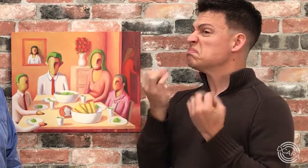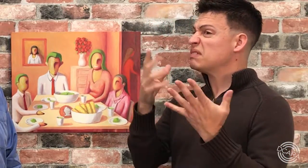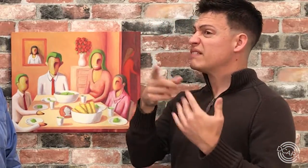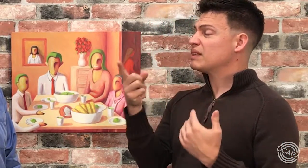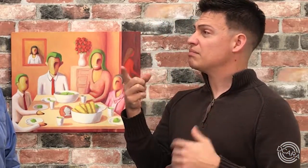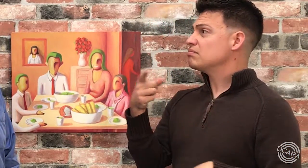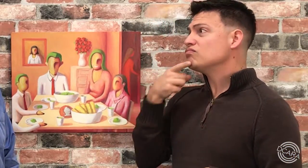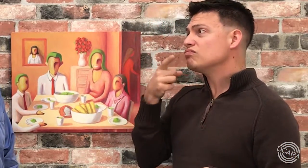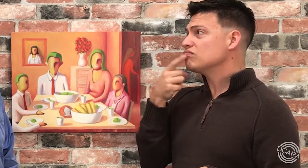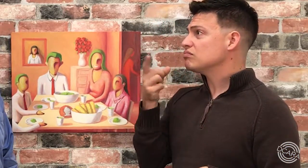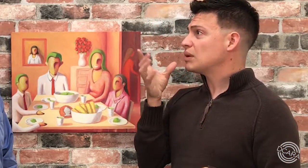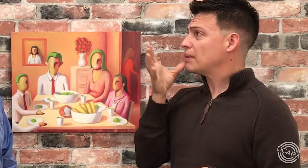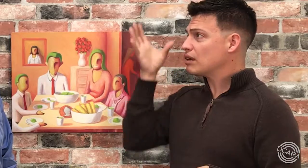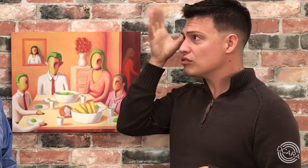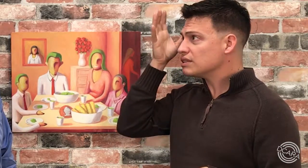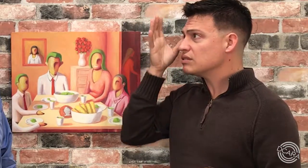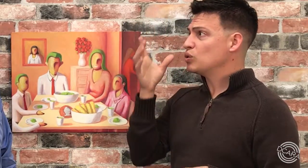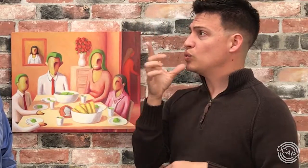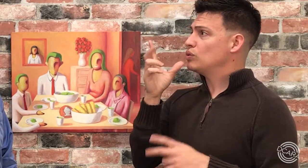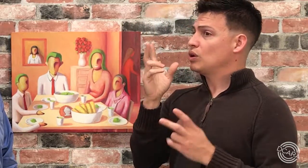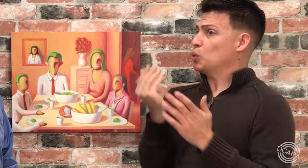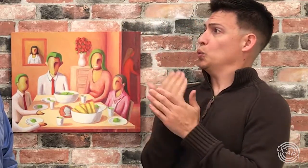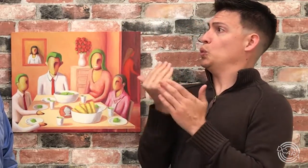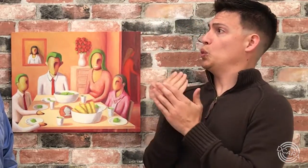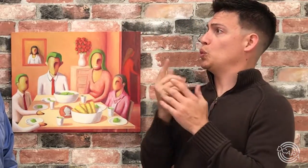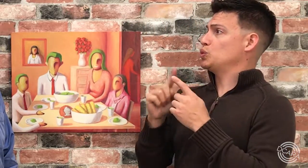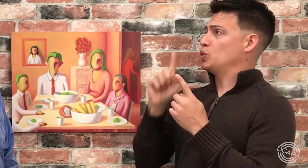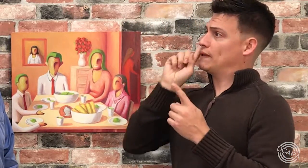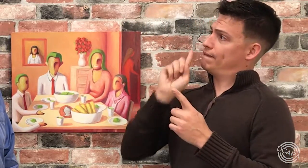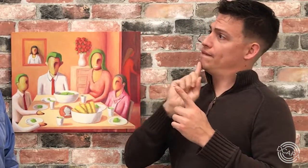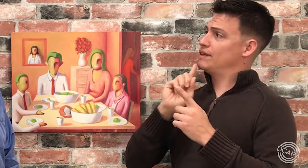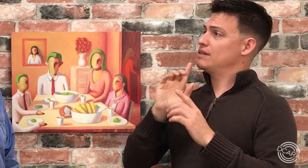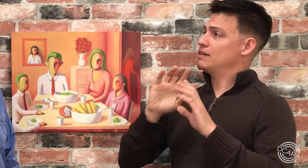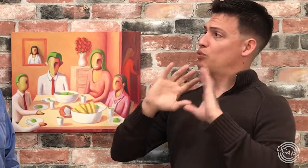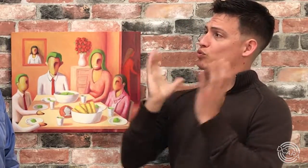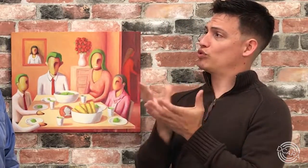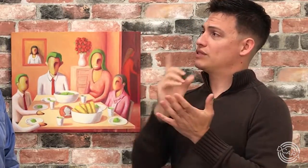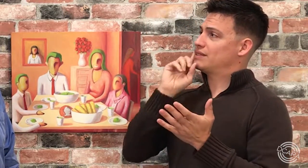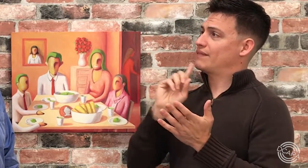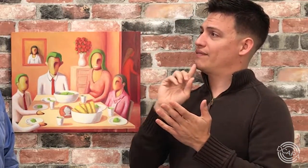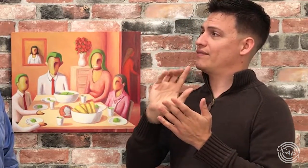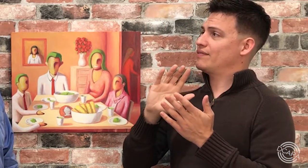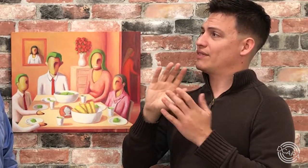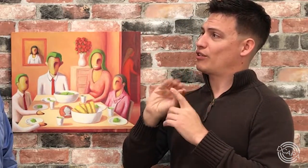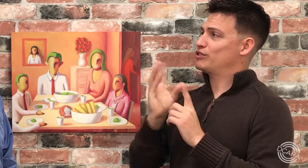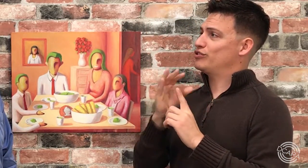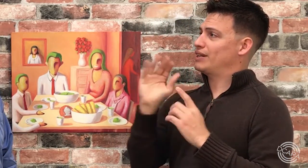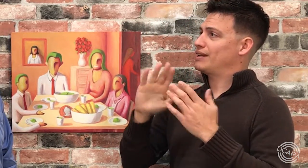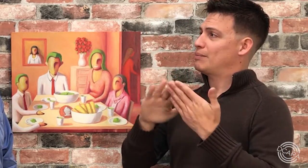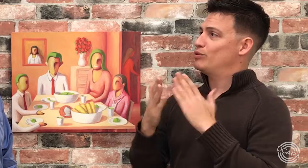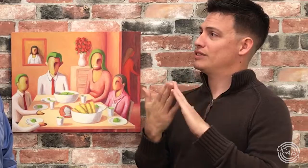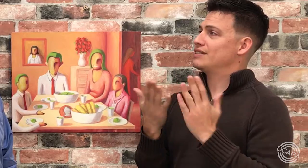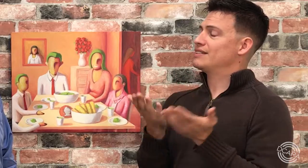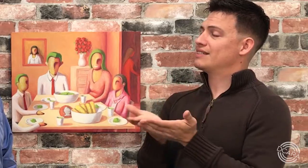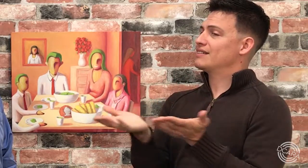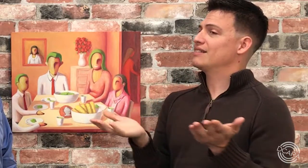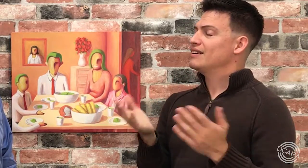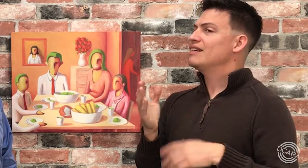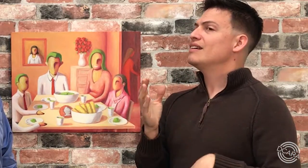Many of them are hearing parents, who are new to Deaf Culture and the Deaf Community.